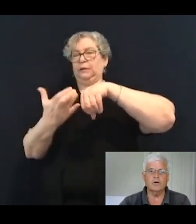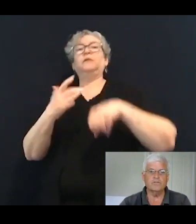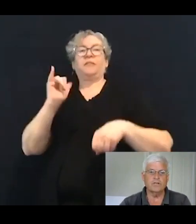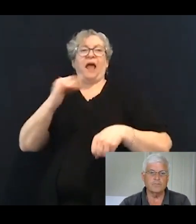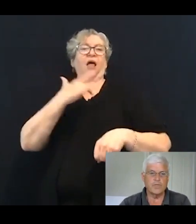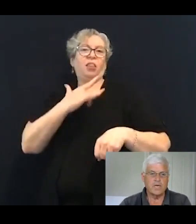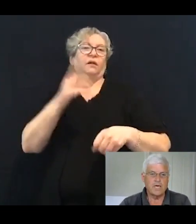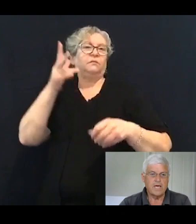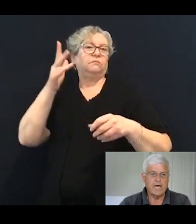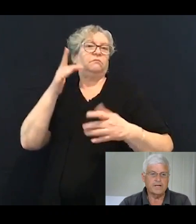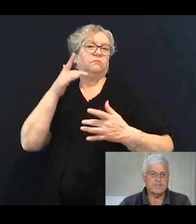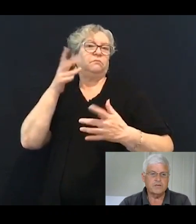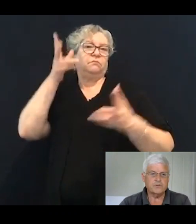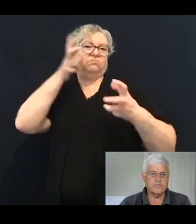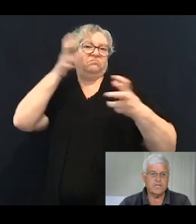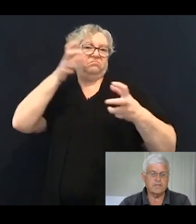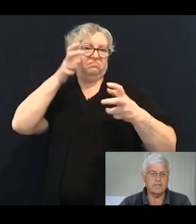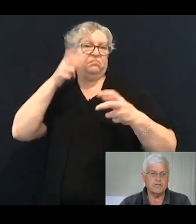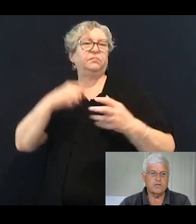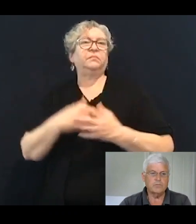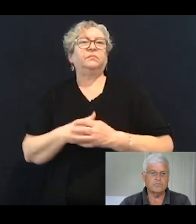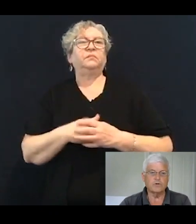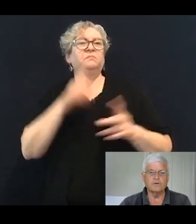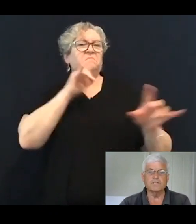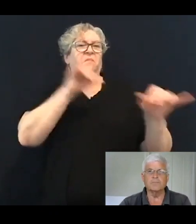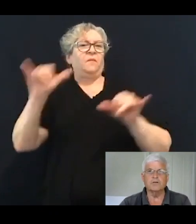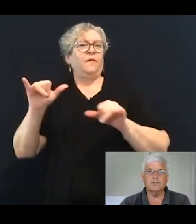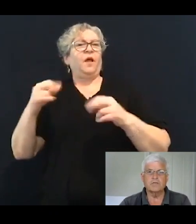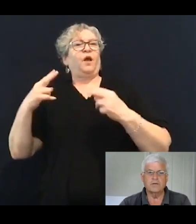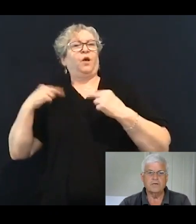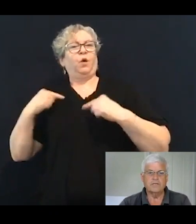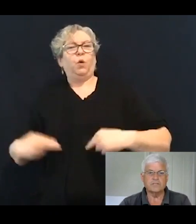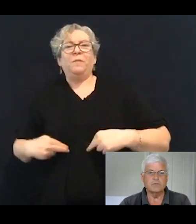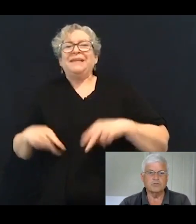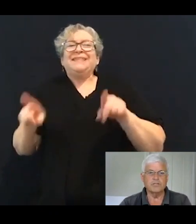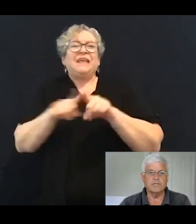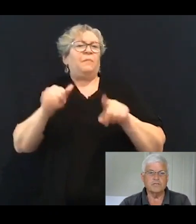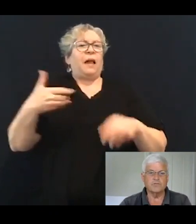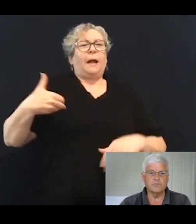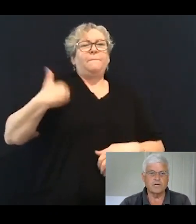And it's interesting that in human photoreceptors, similar to these from a type of monkey,